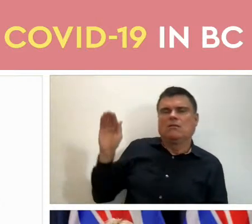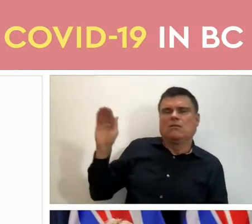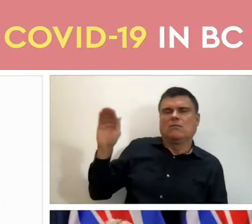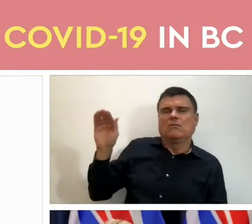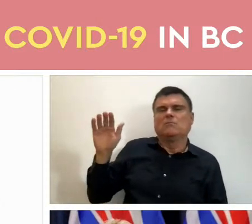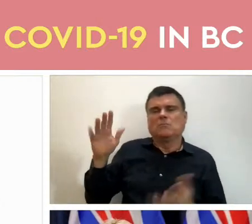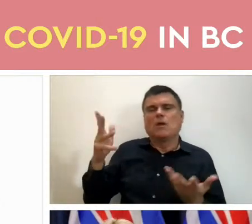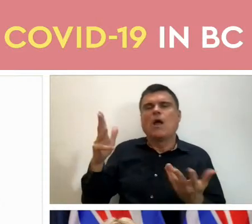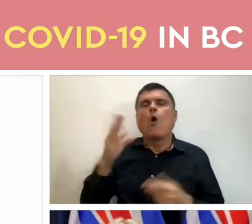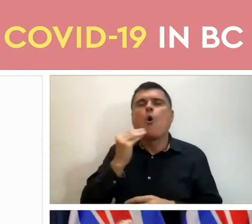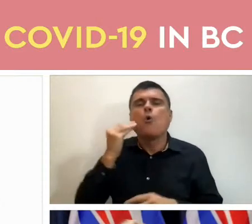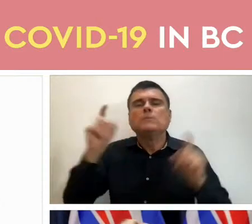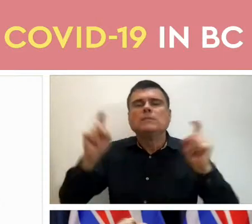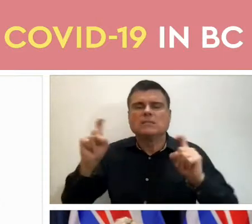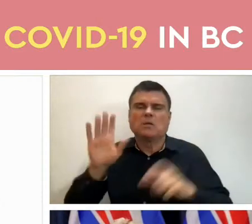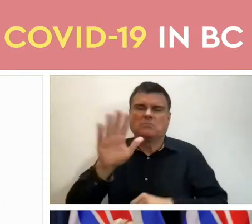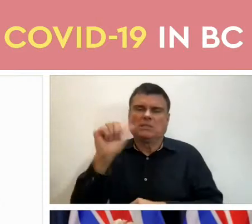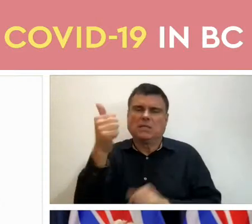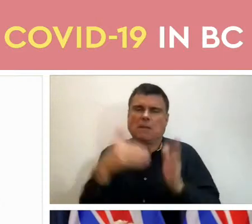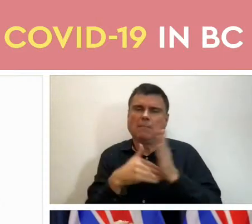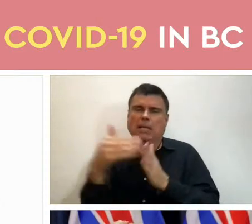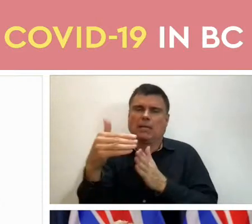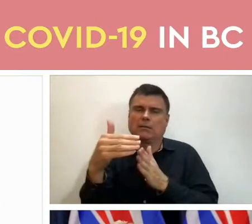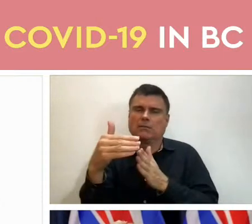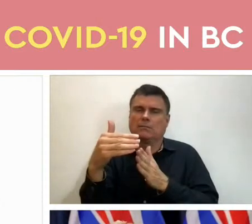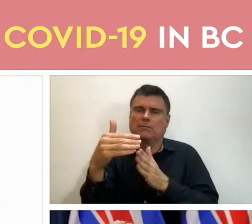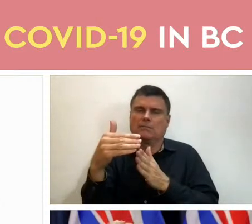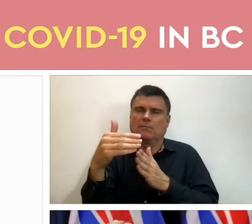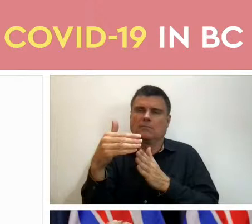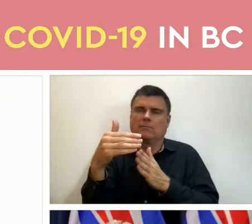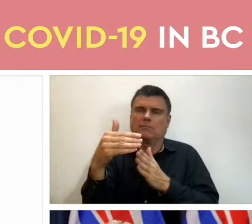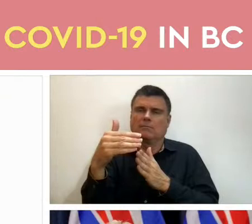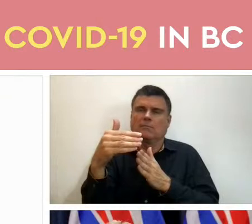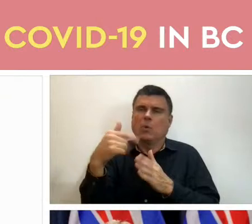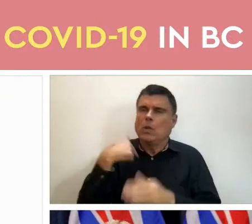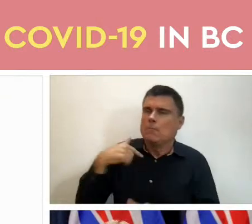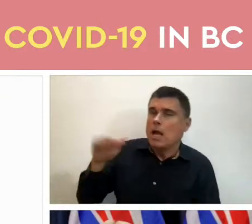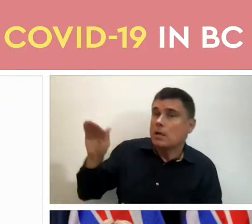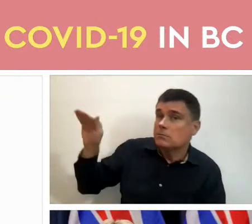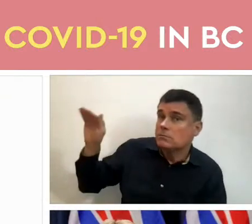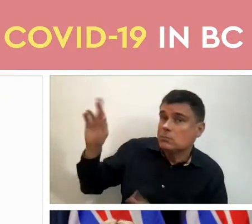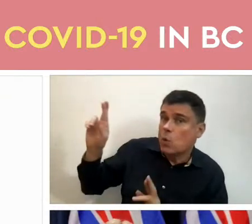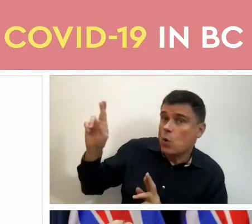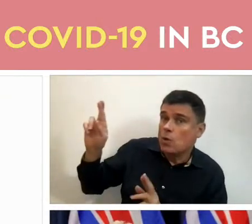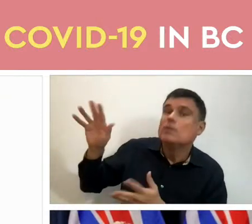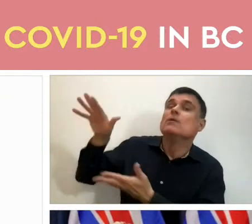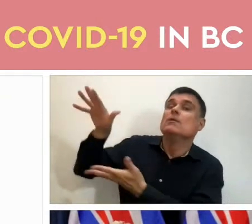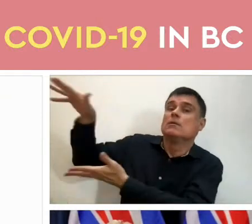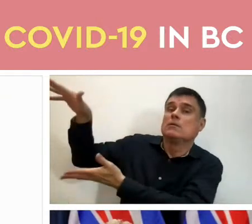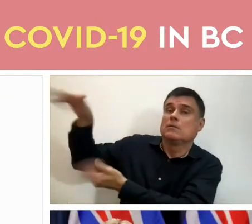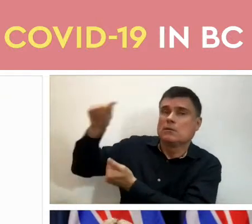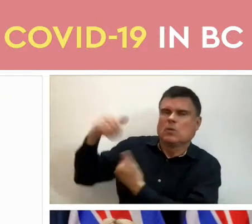that we have been planning to receive for sometime.